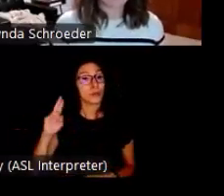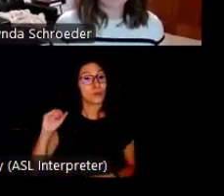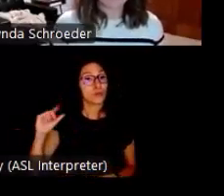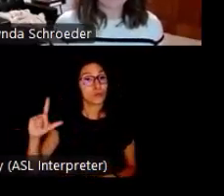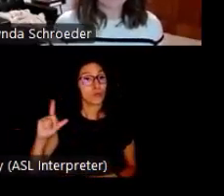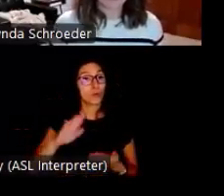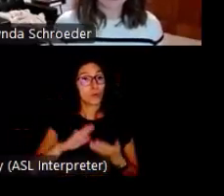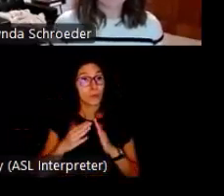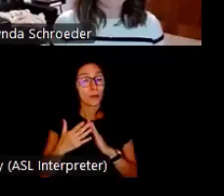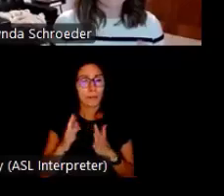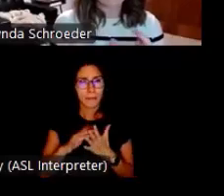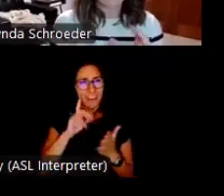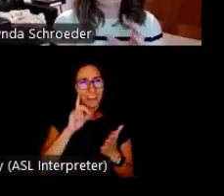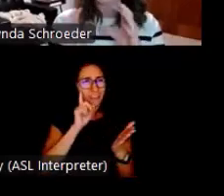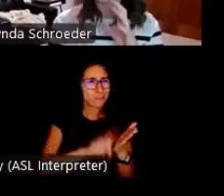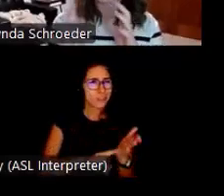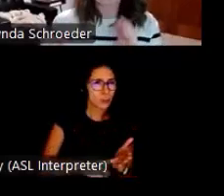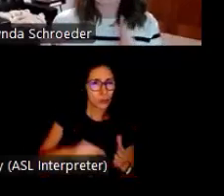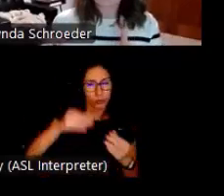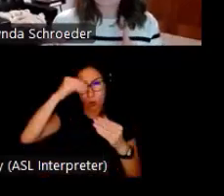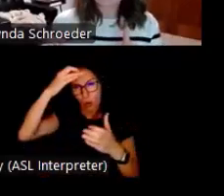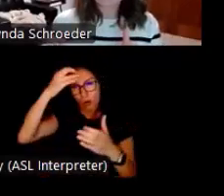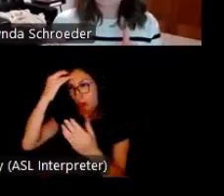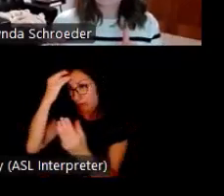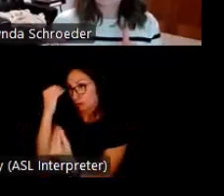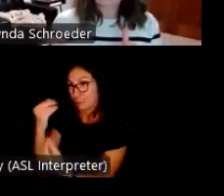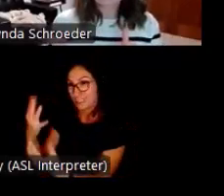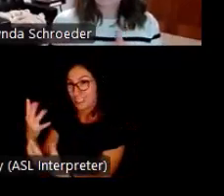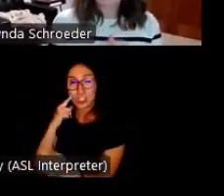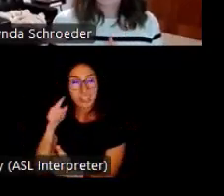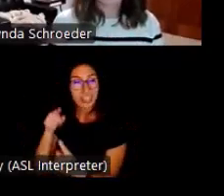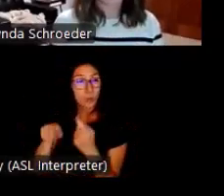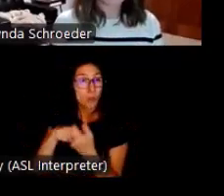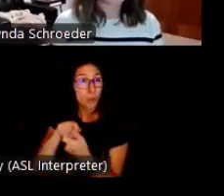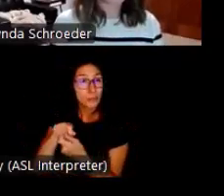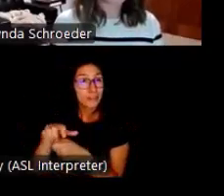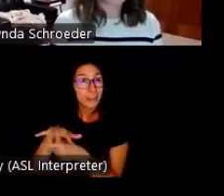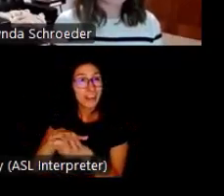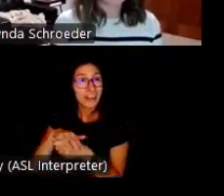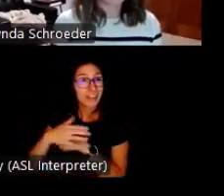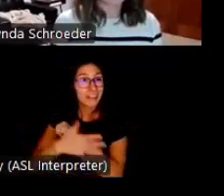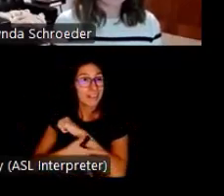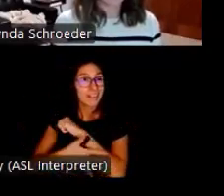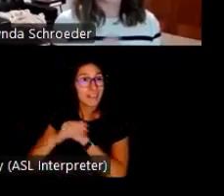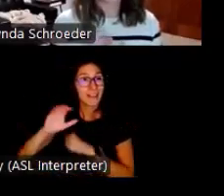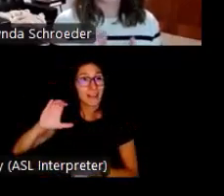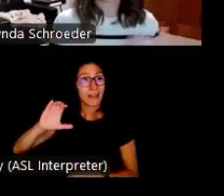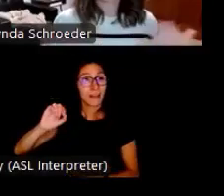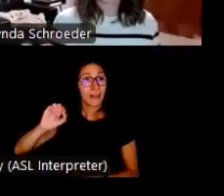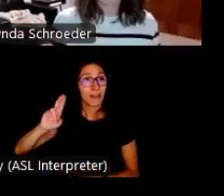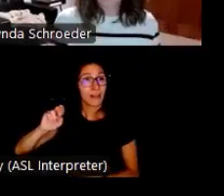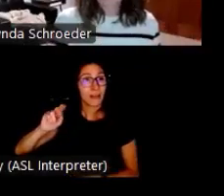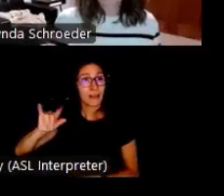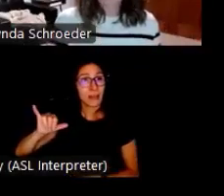translation in a single county. Or maybe you're doing it in a rural state.